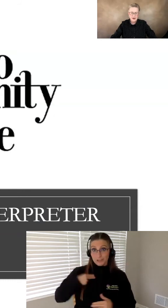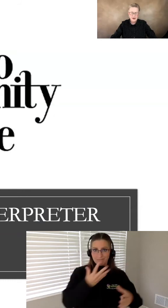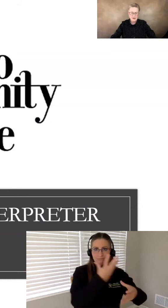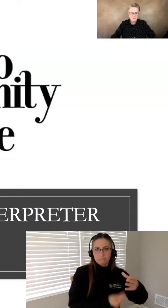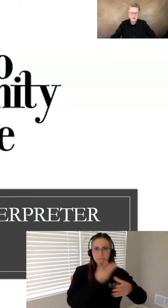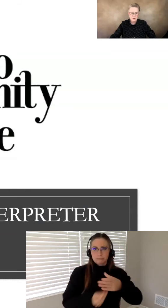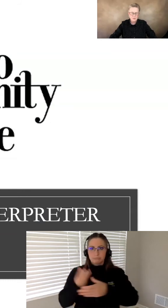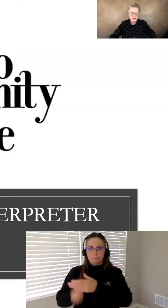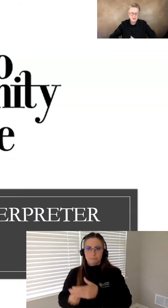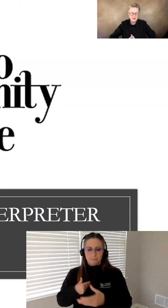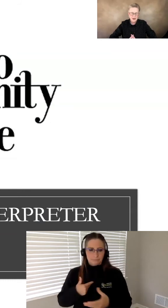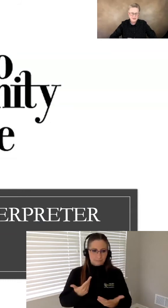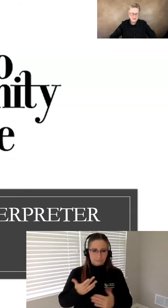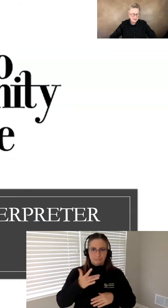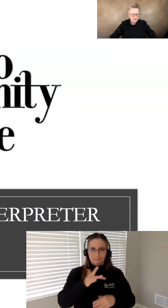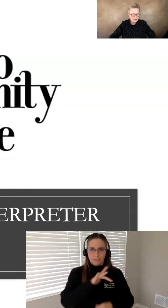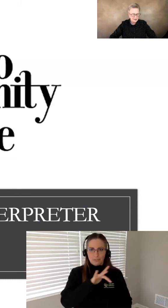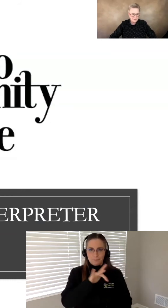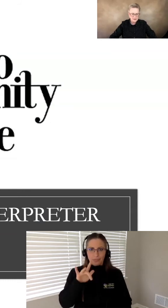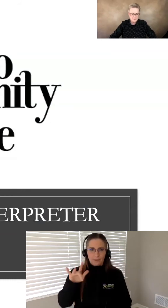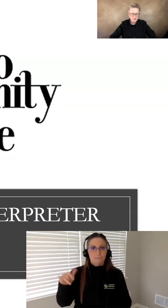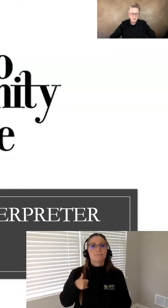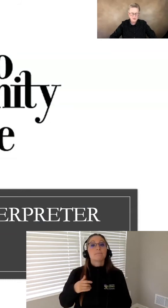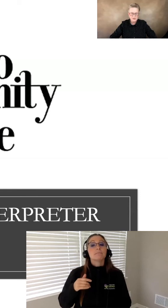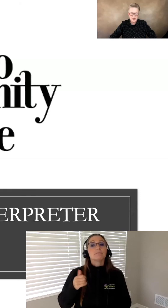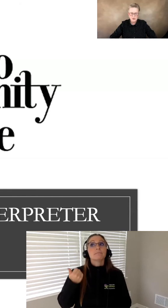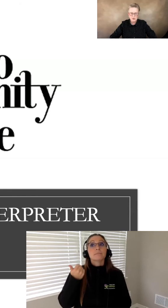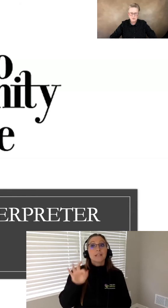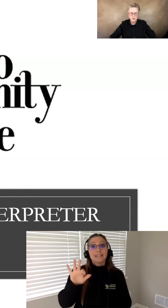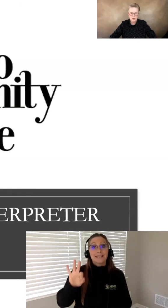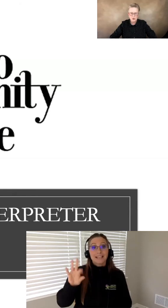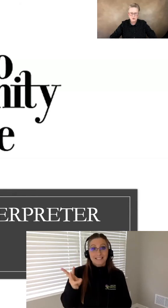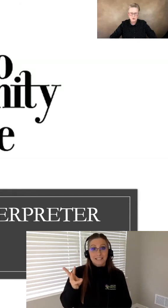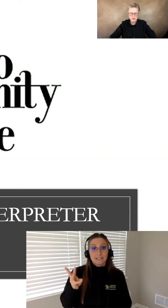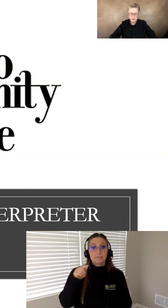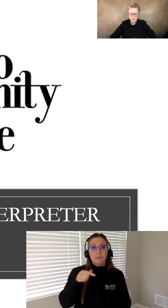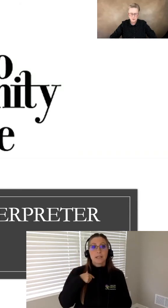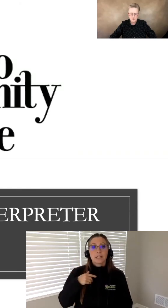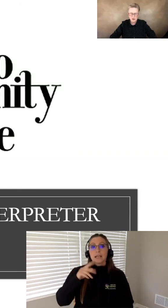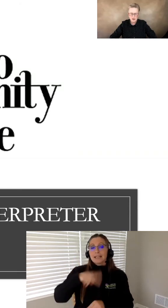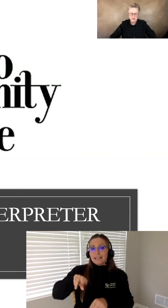and in 1996 there was the National Multicultural Interpreter Project